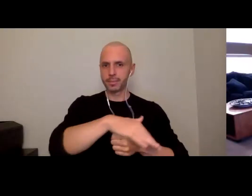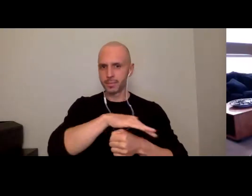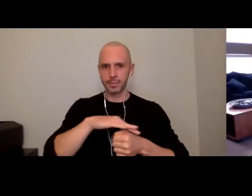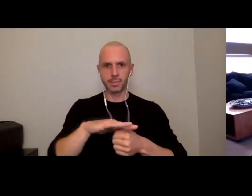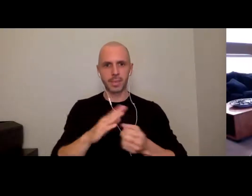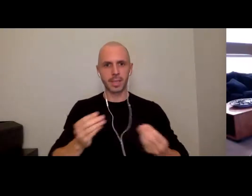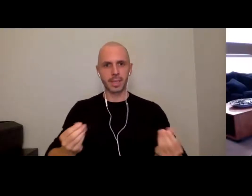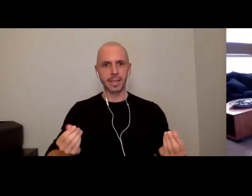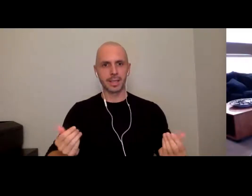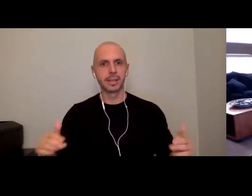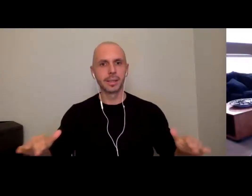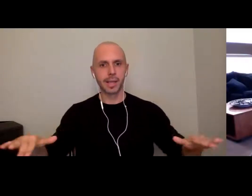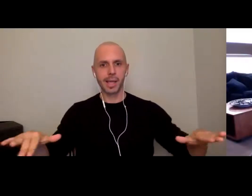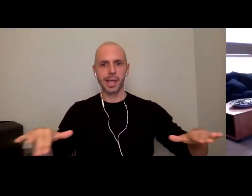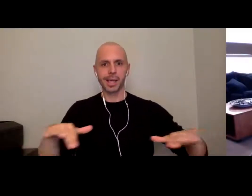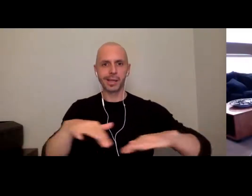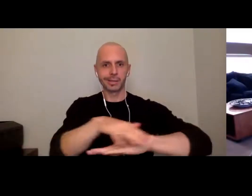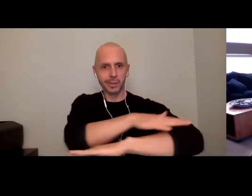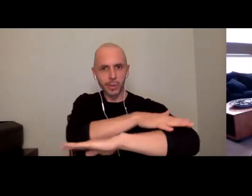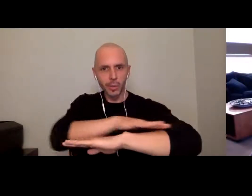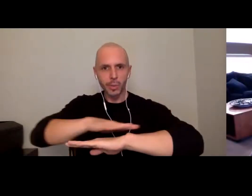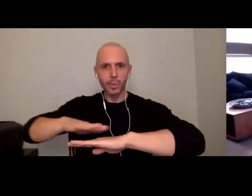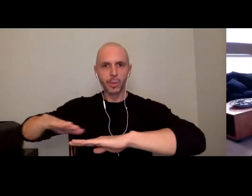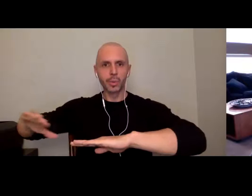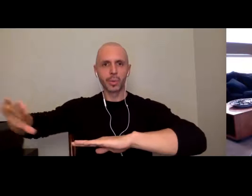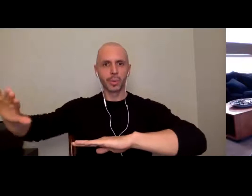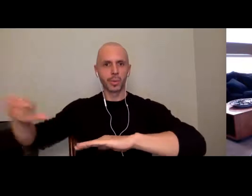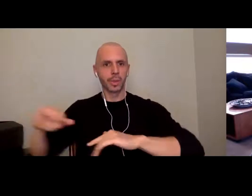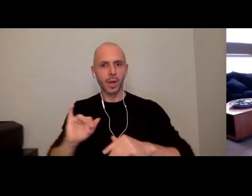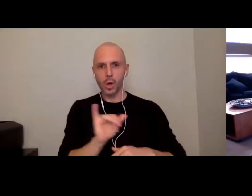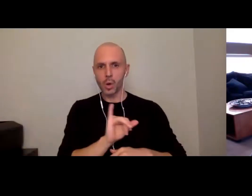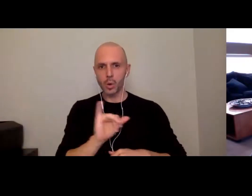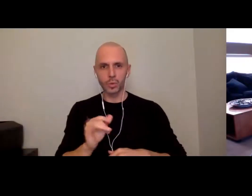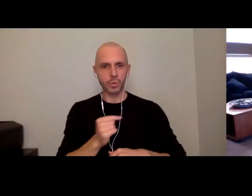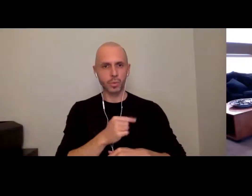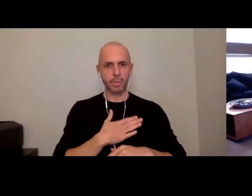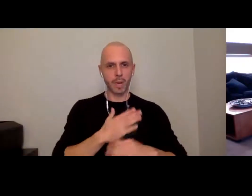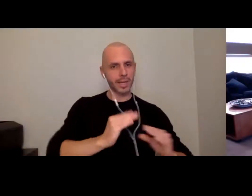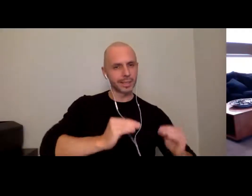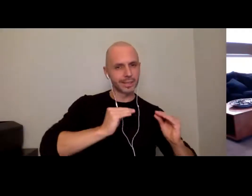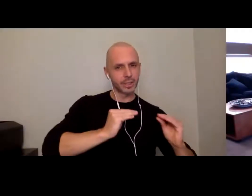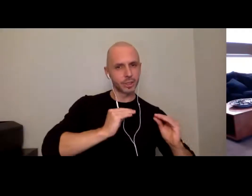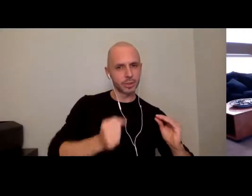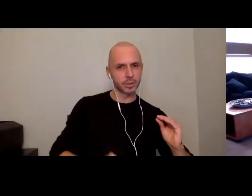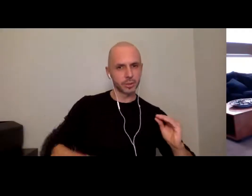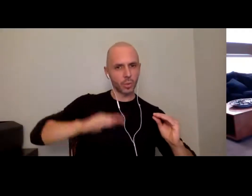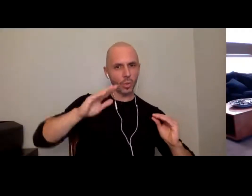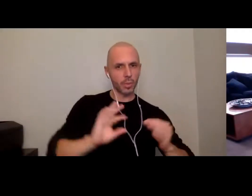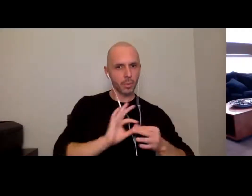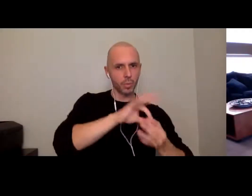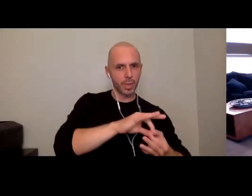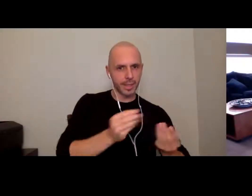my own local teachings of the sky being and so i got to bring this work here forward and